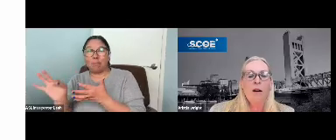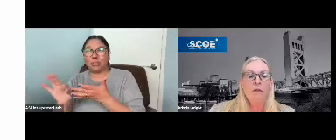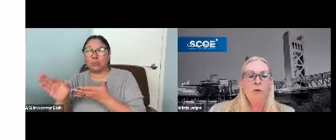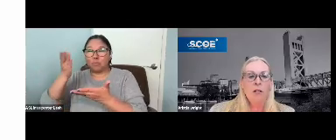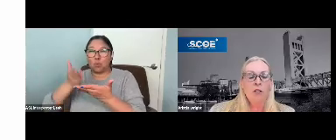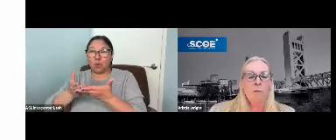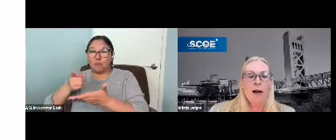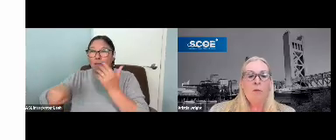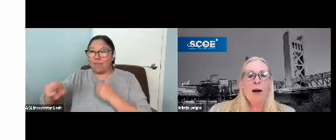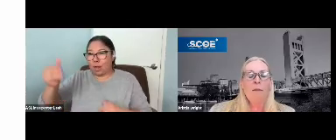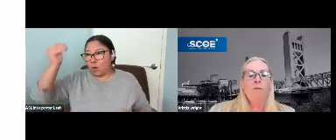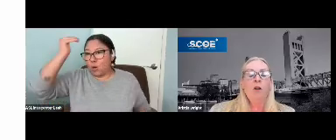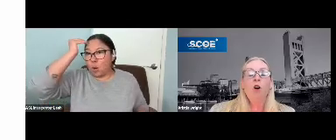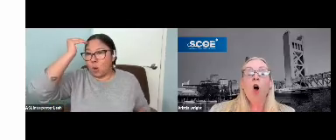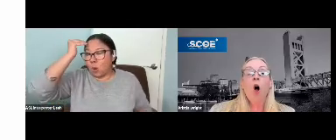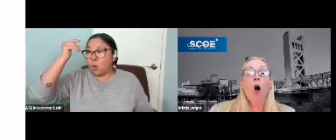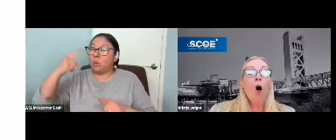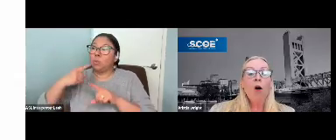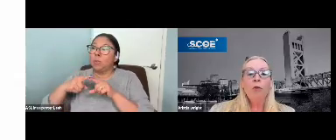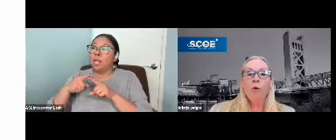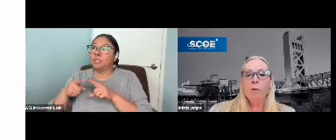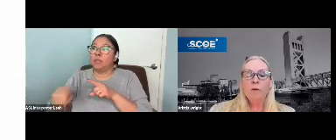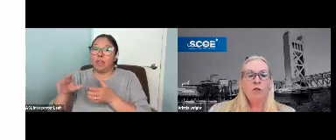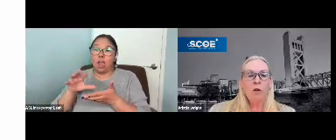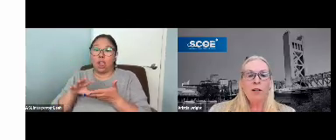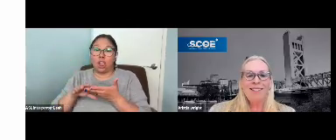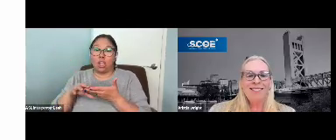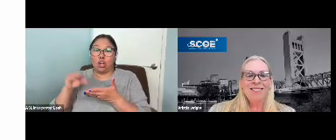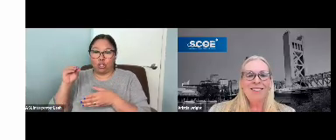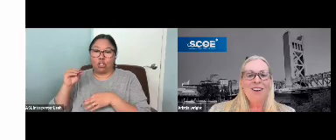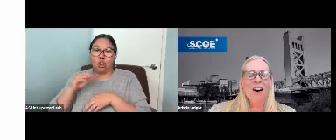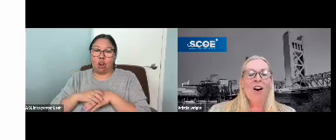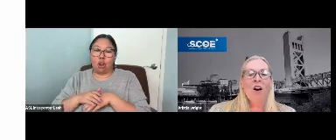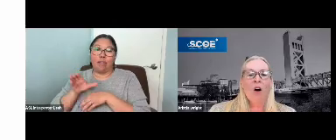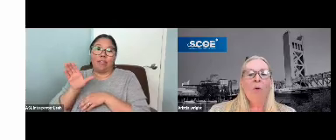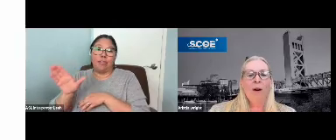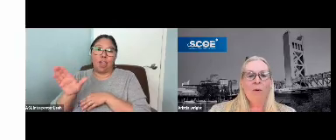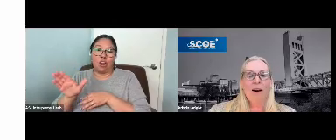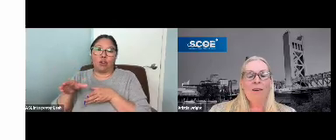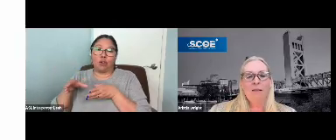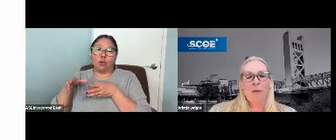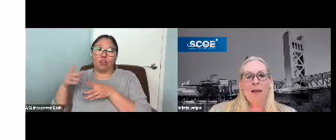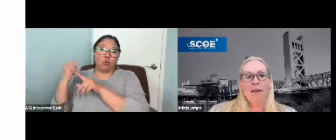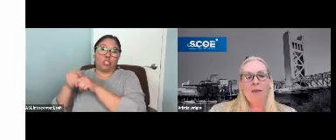earning on the traditional pathway. All the groups of students are all required to meet